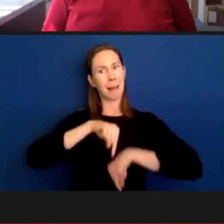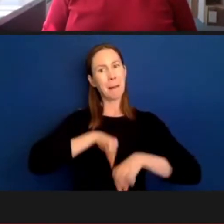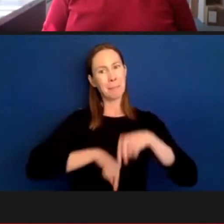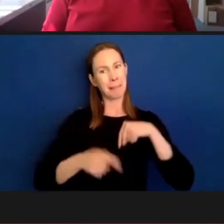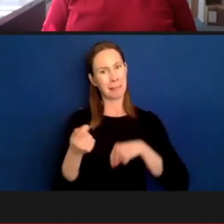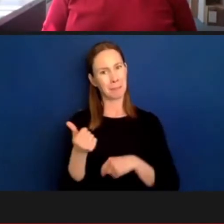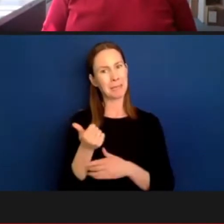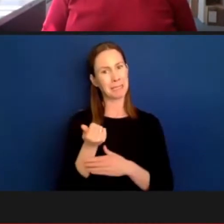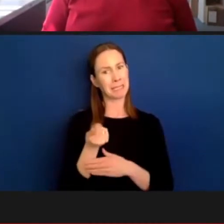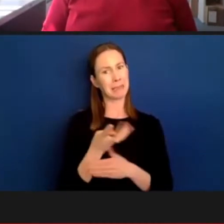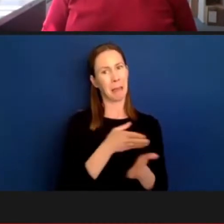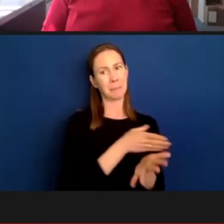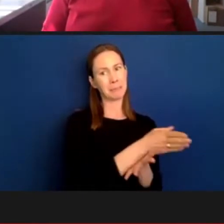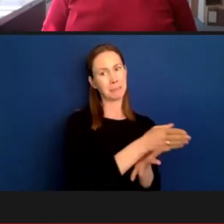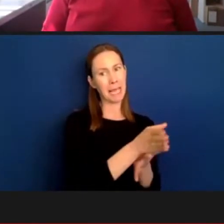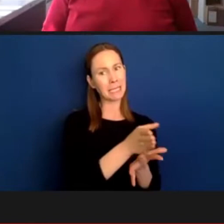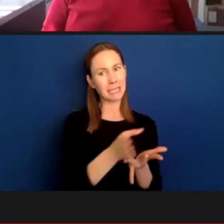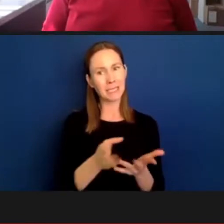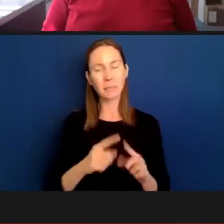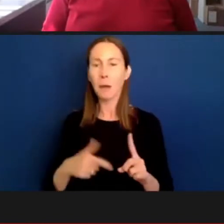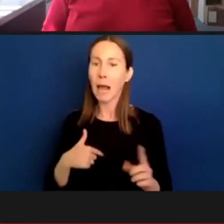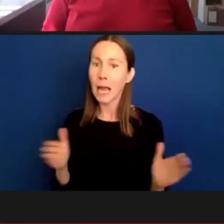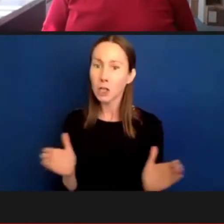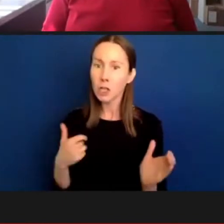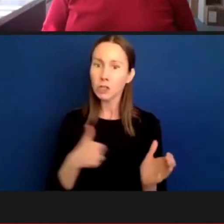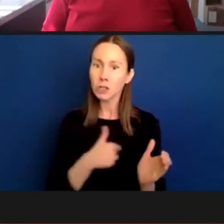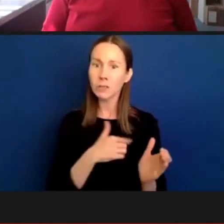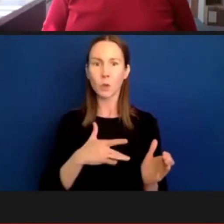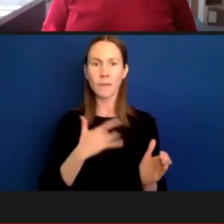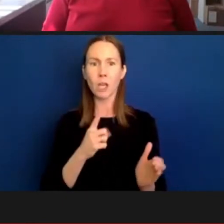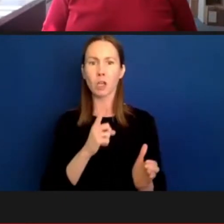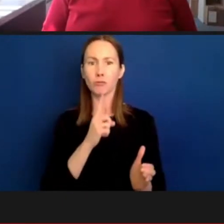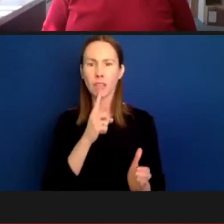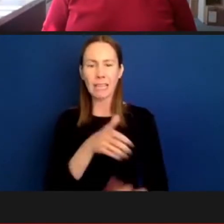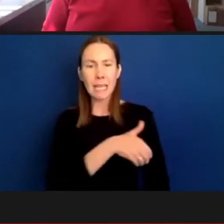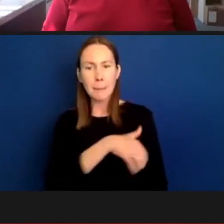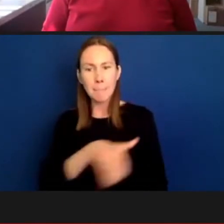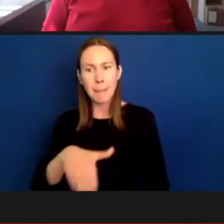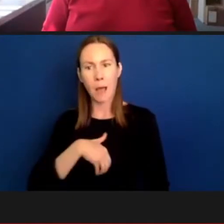But I would encourage us all to feel really empowered to make change.